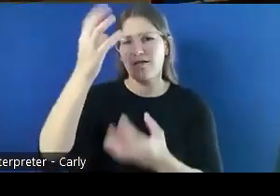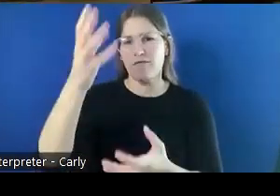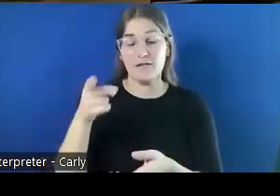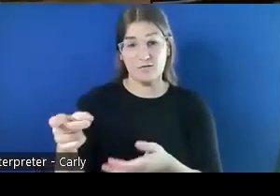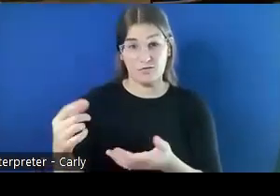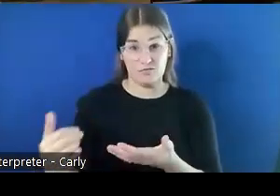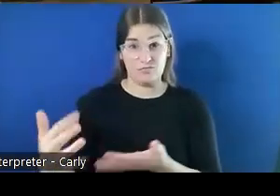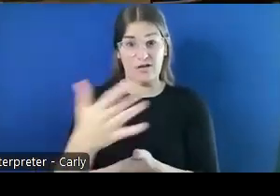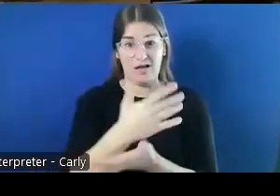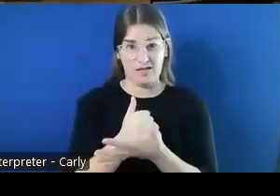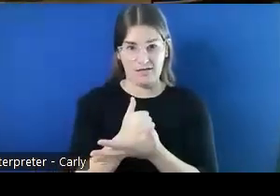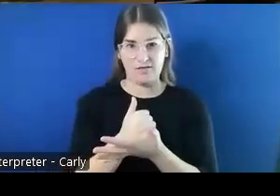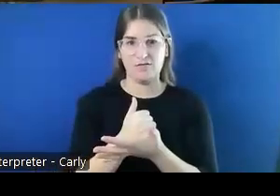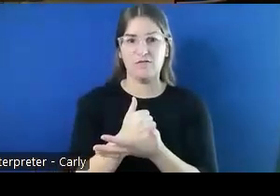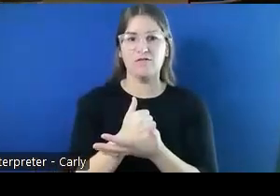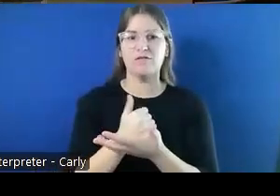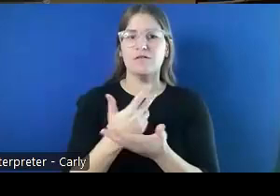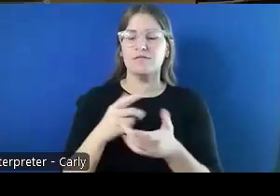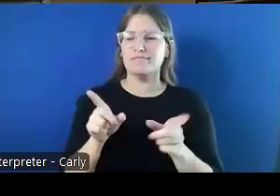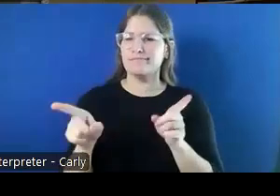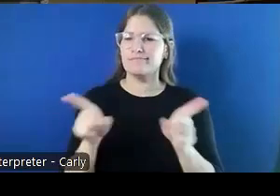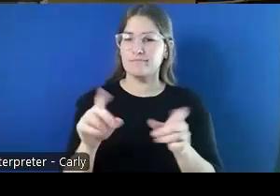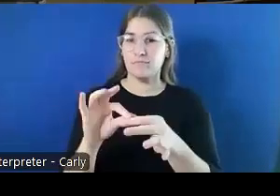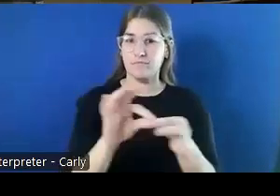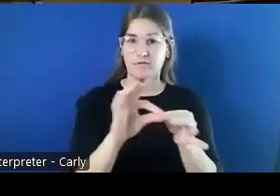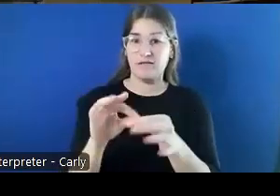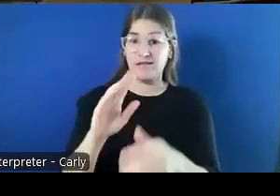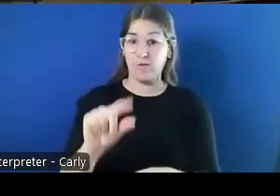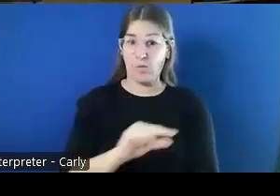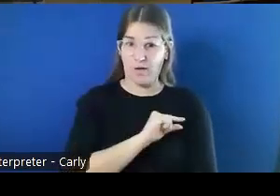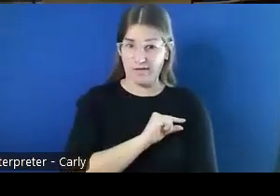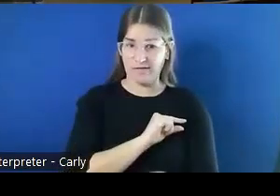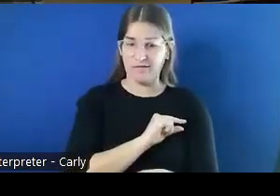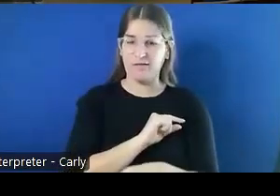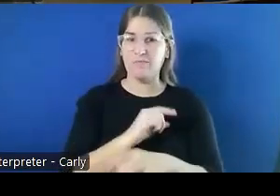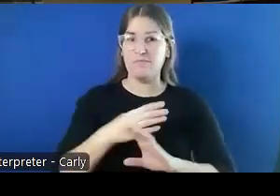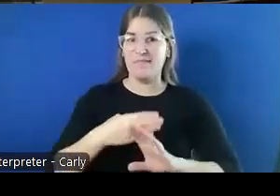the quality of the dietic relationship prior to intervention to help inform if the dietic